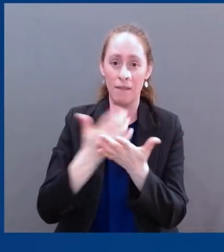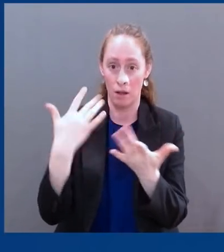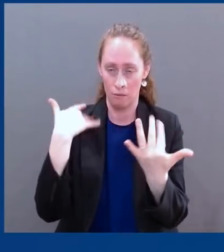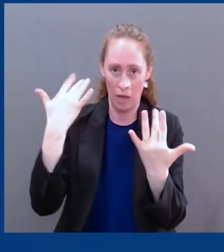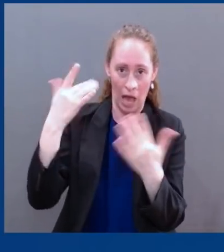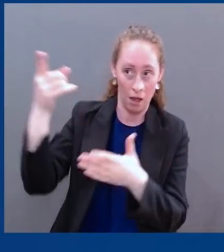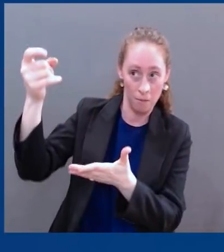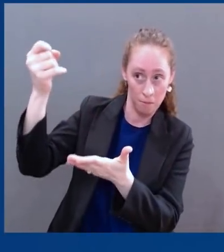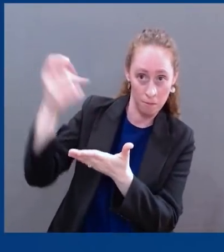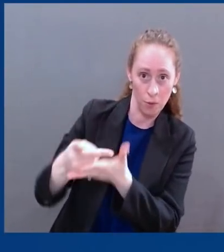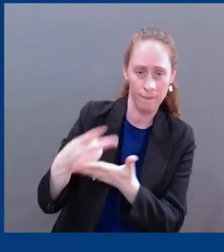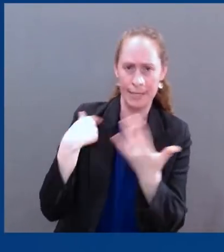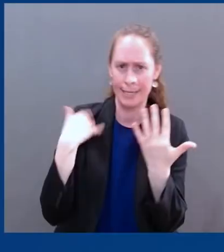Moderator: Let's go to Jeff Mason at Reuters.